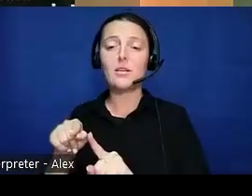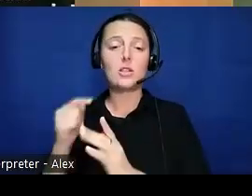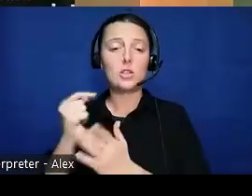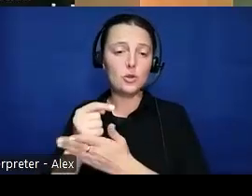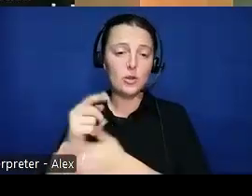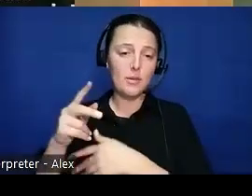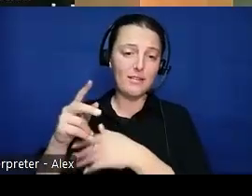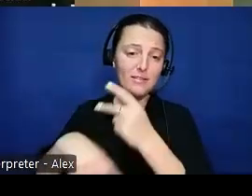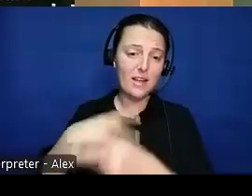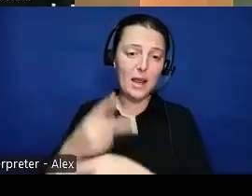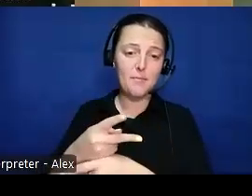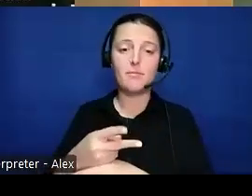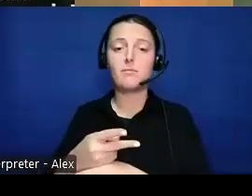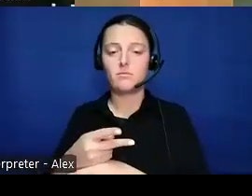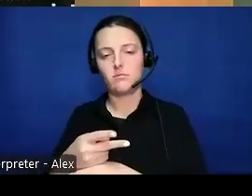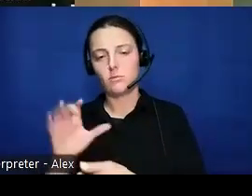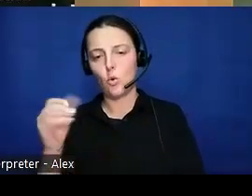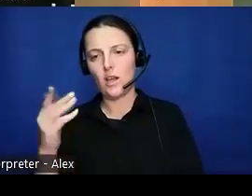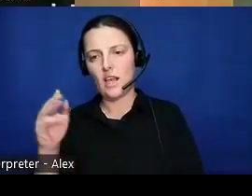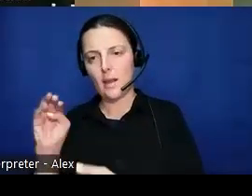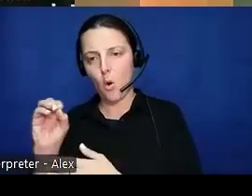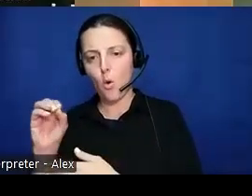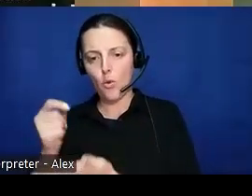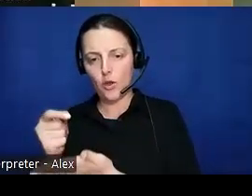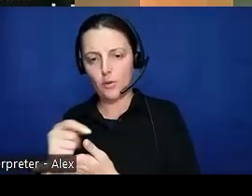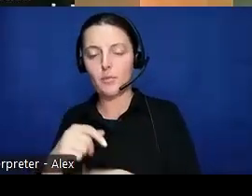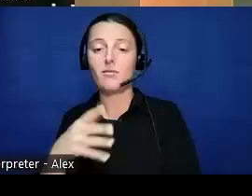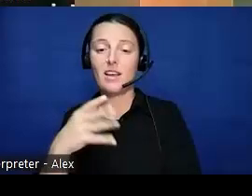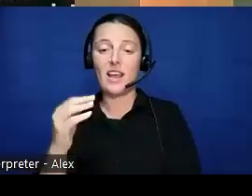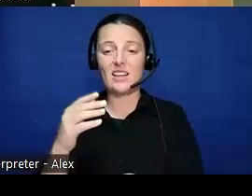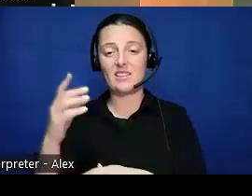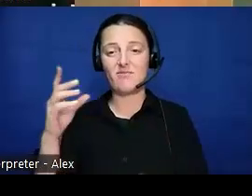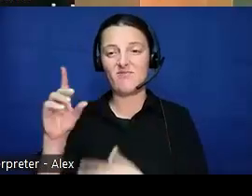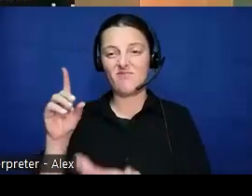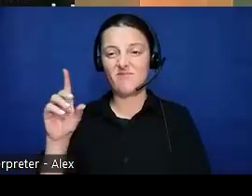frankly was small cell lung cancer. But when I put this in a multivariate model, uh it was just the